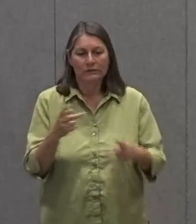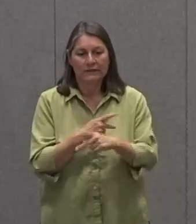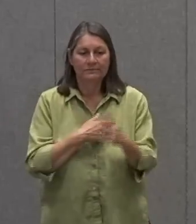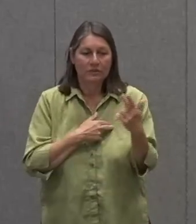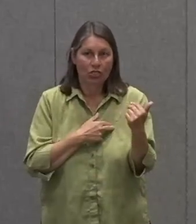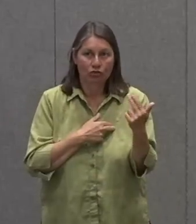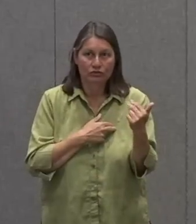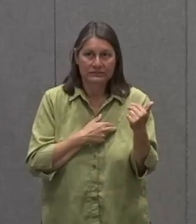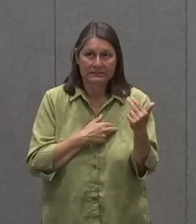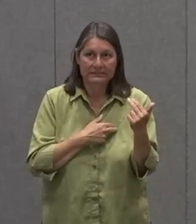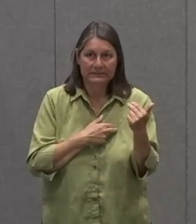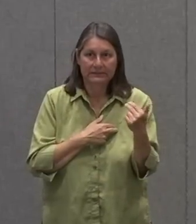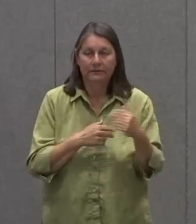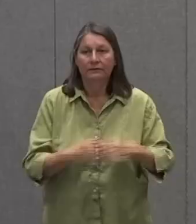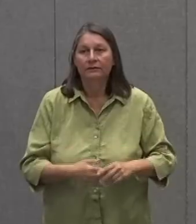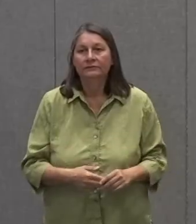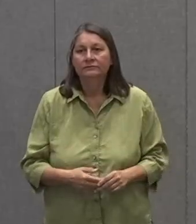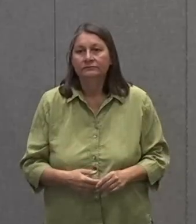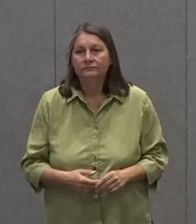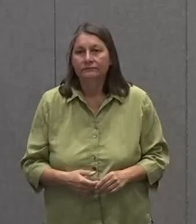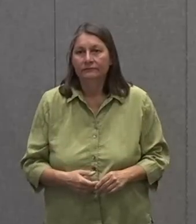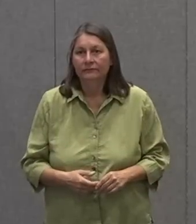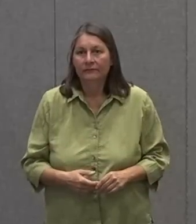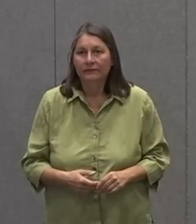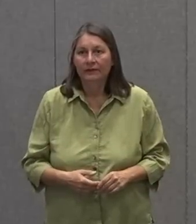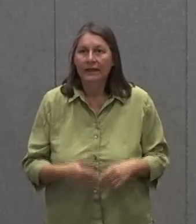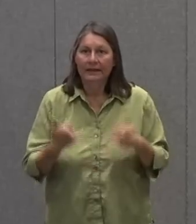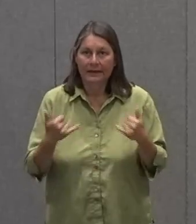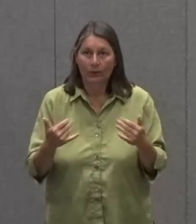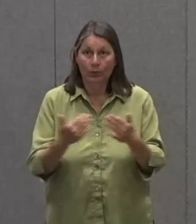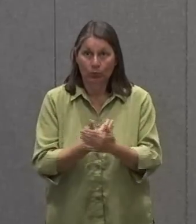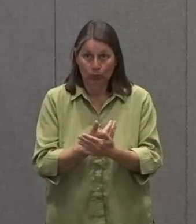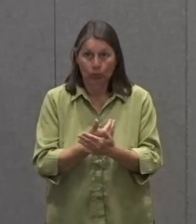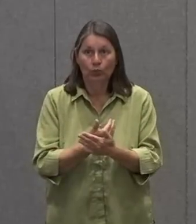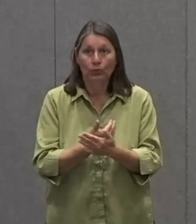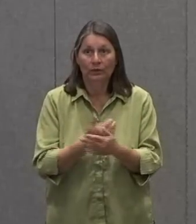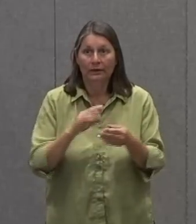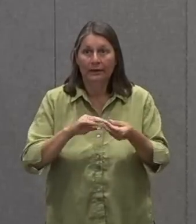and then I'm gonna start giving you some new ones, and in that, we have the 14.